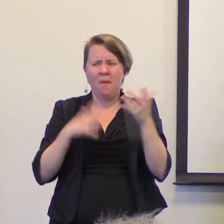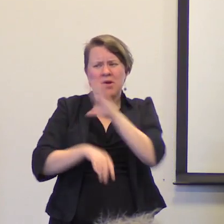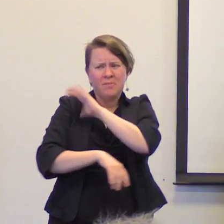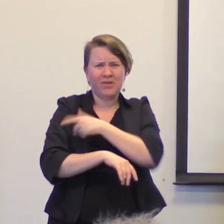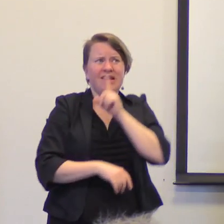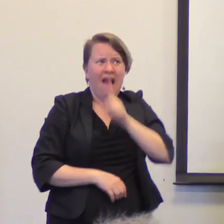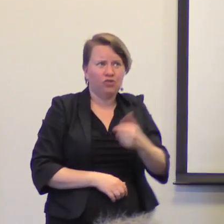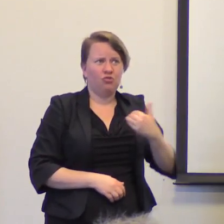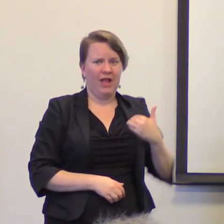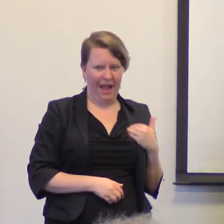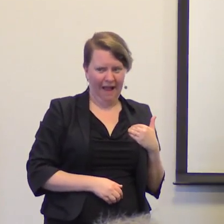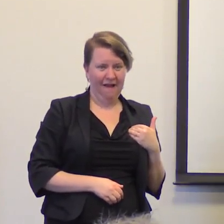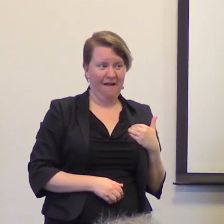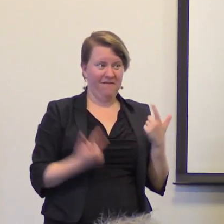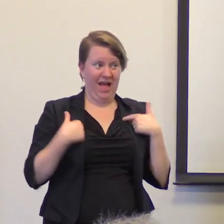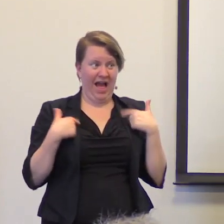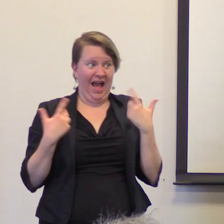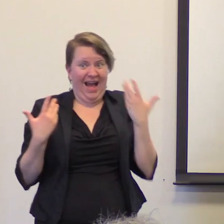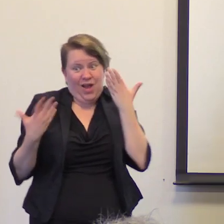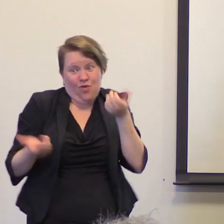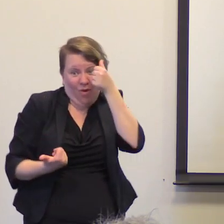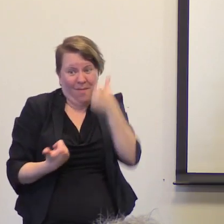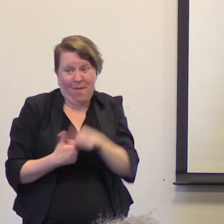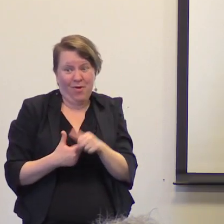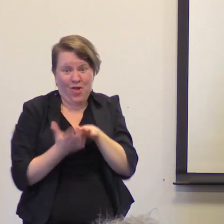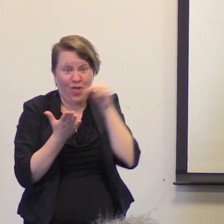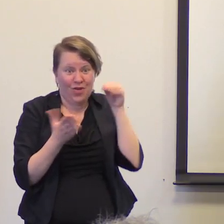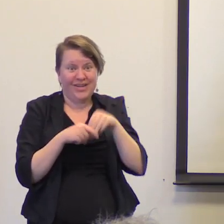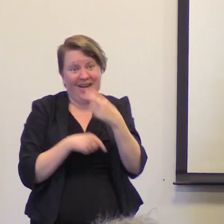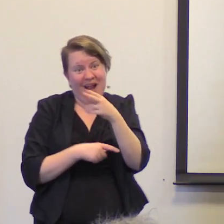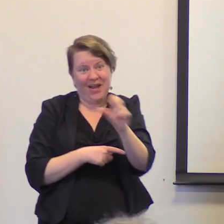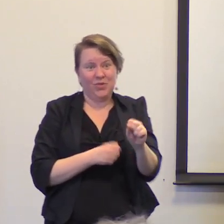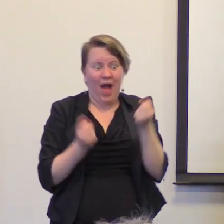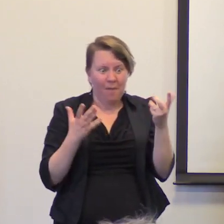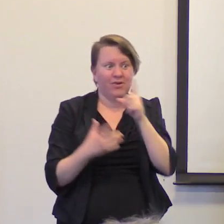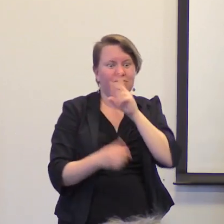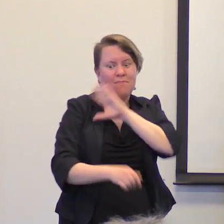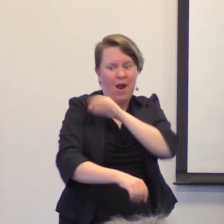I don't remember learning in high school how much power he actually has.